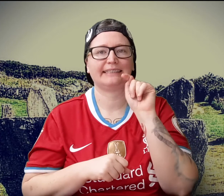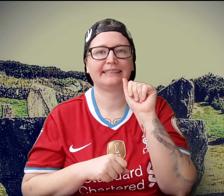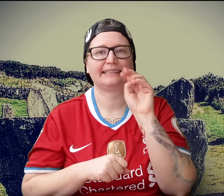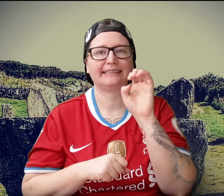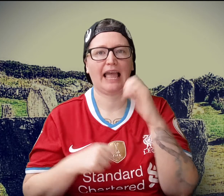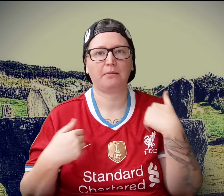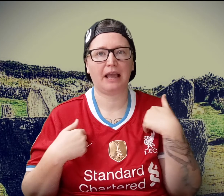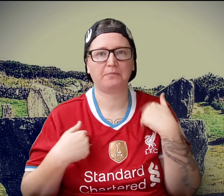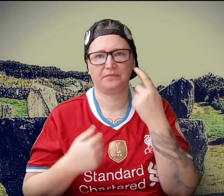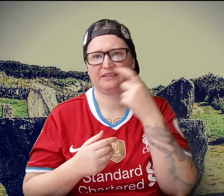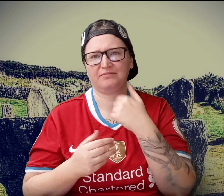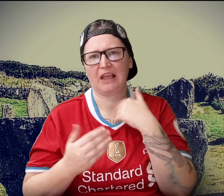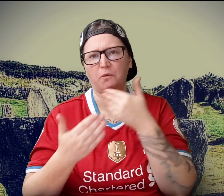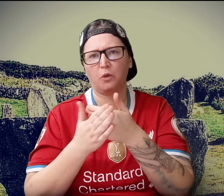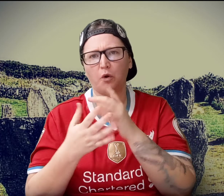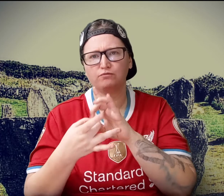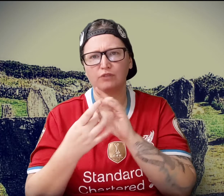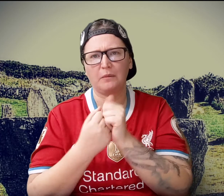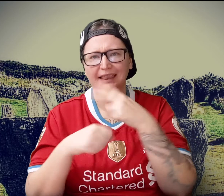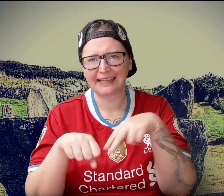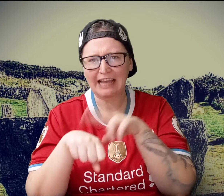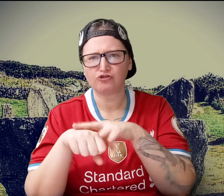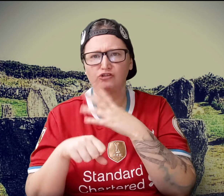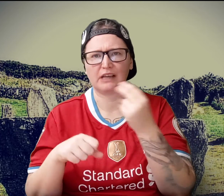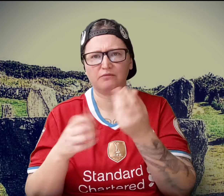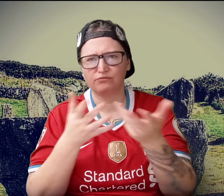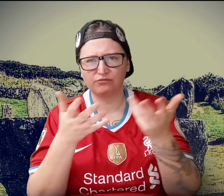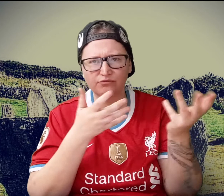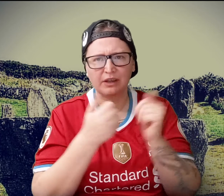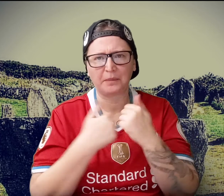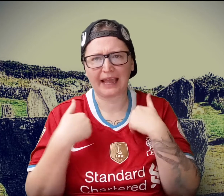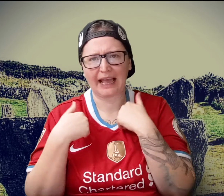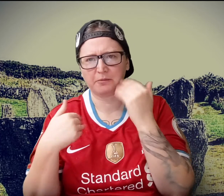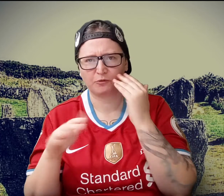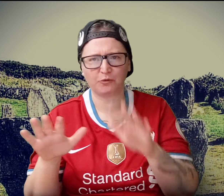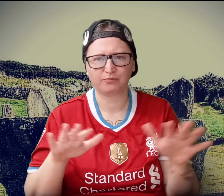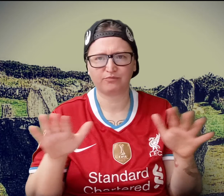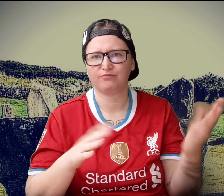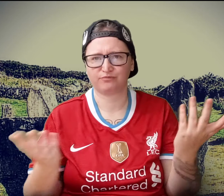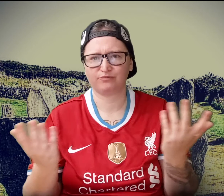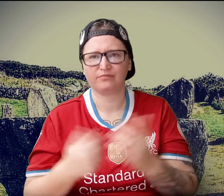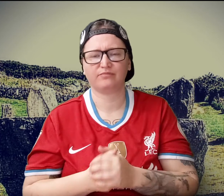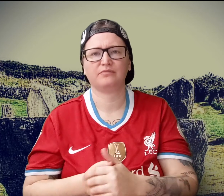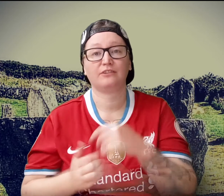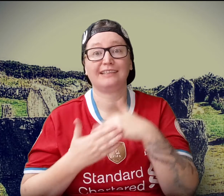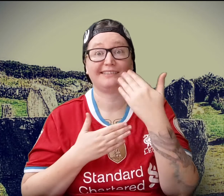third will be taming animals because there's a closer relationship with nature and with animals